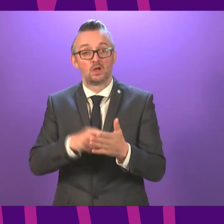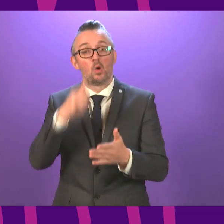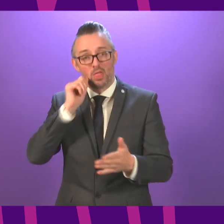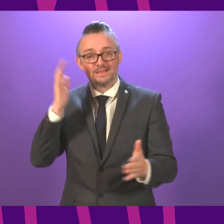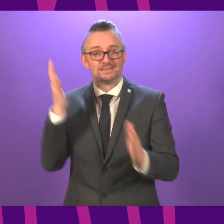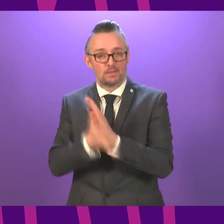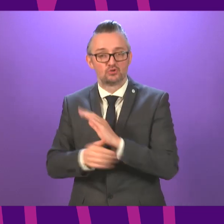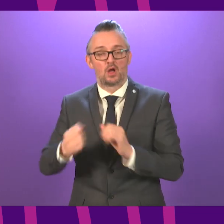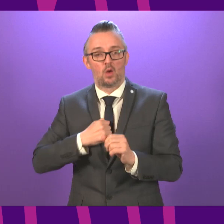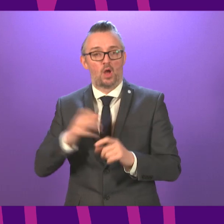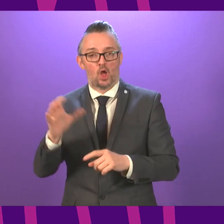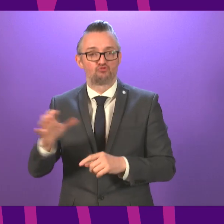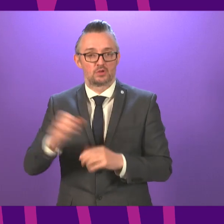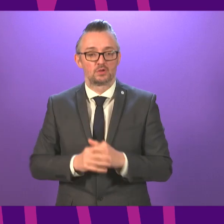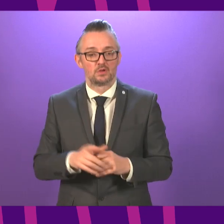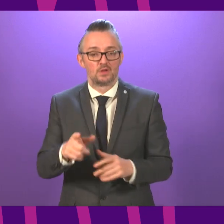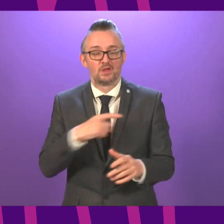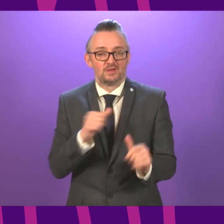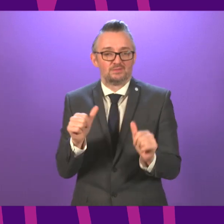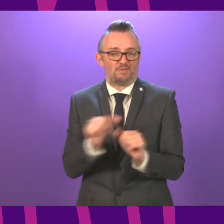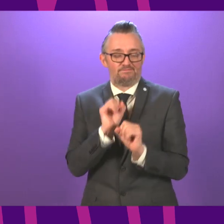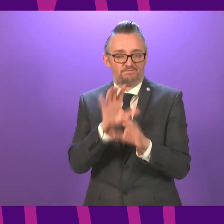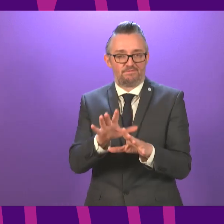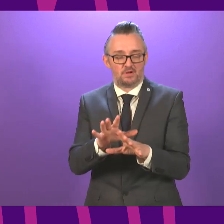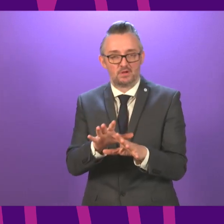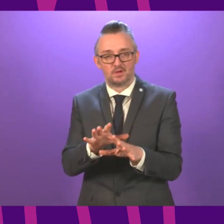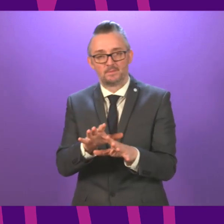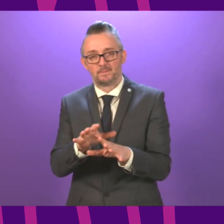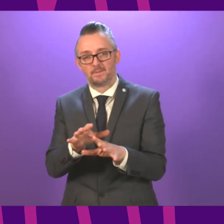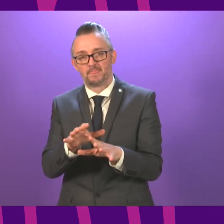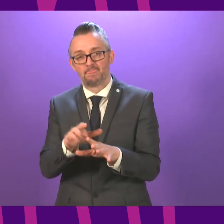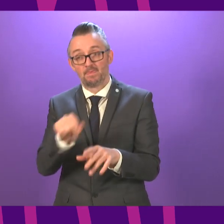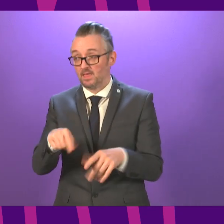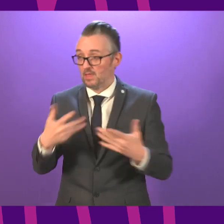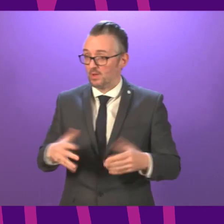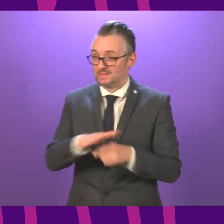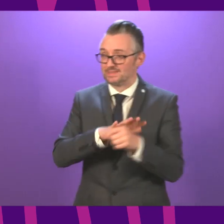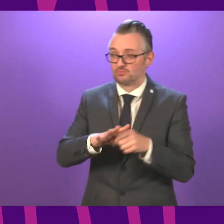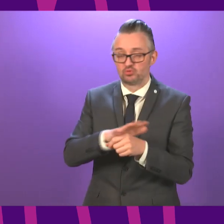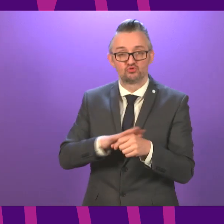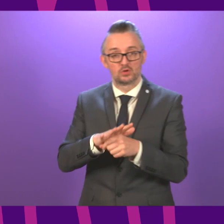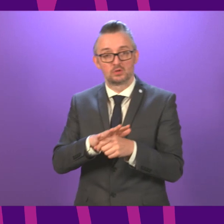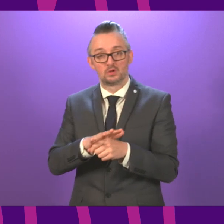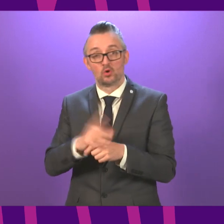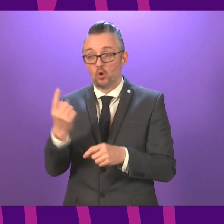I cannot imagine that any politician who finds Brexit as unacceptable as